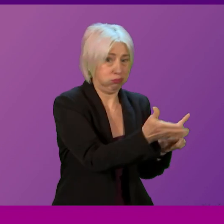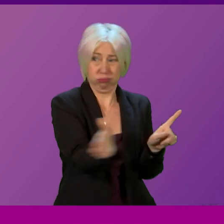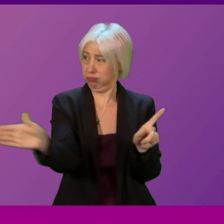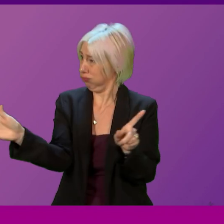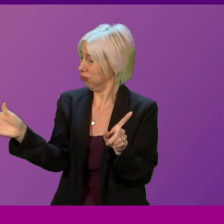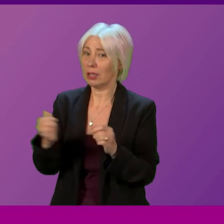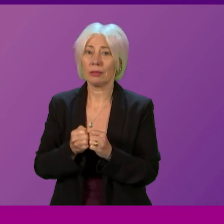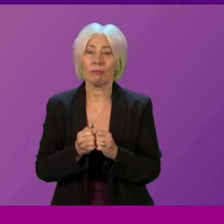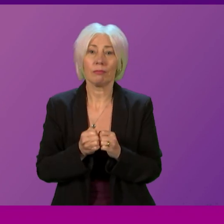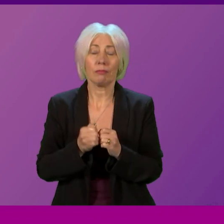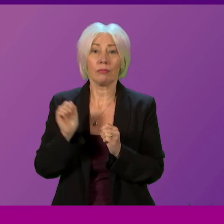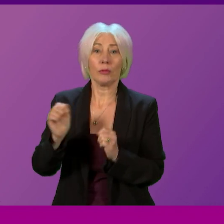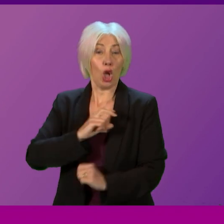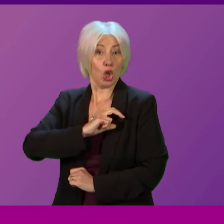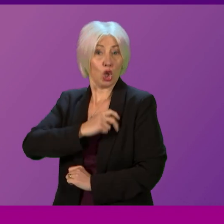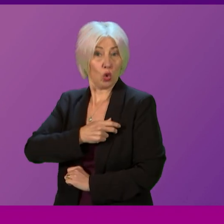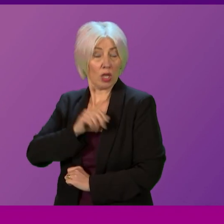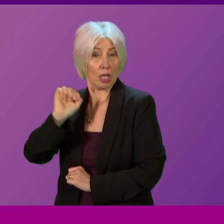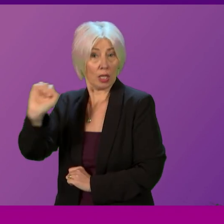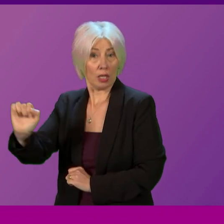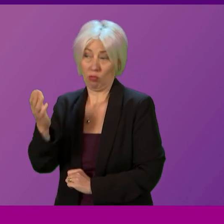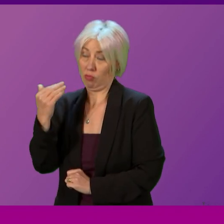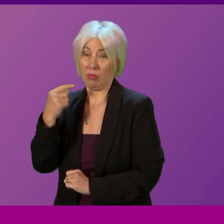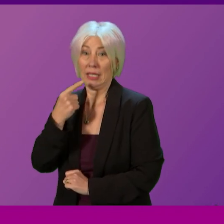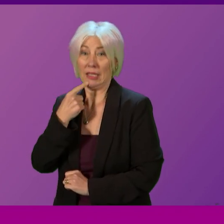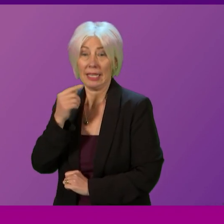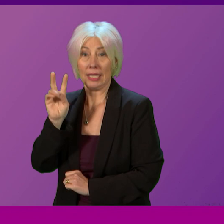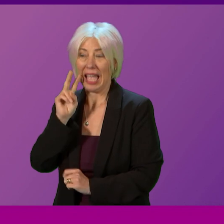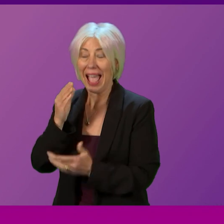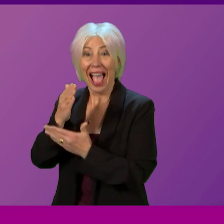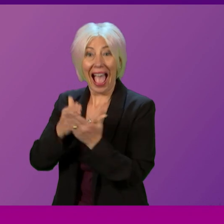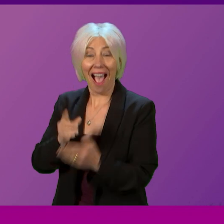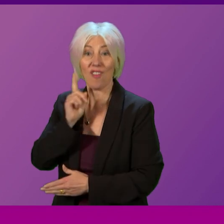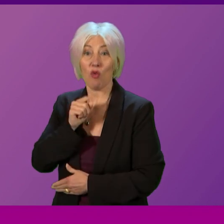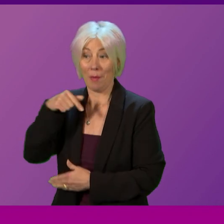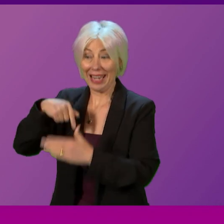For example, the Trades Union Congress found that more than half of women in the workplace